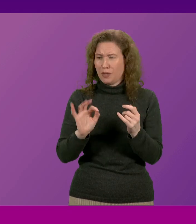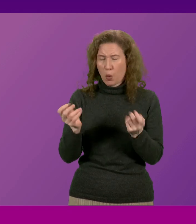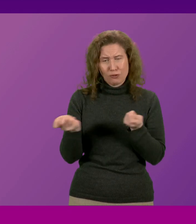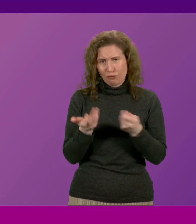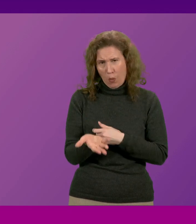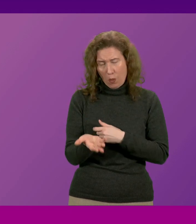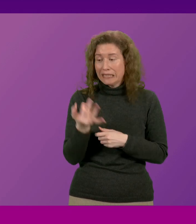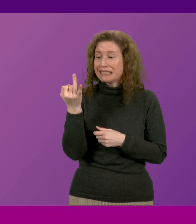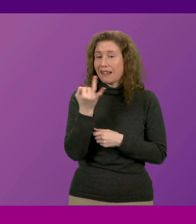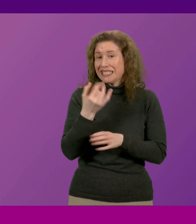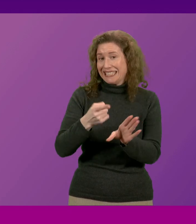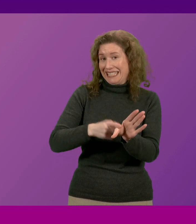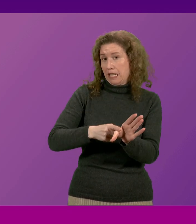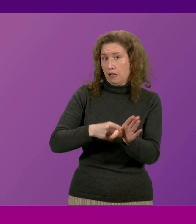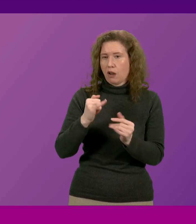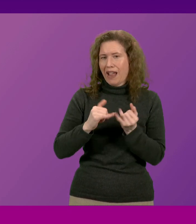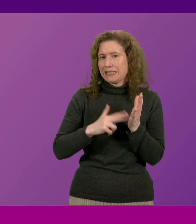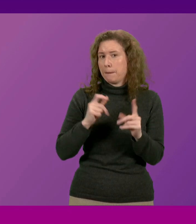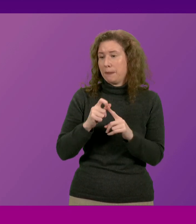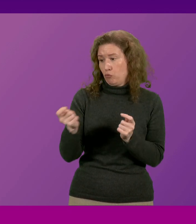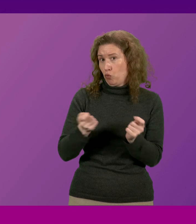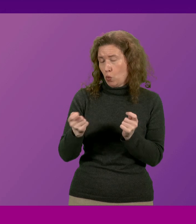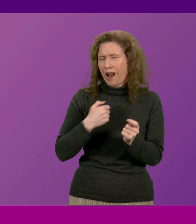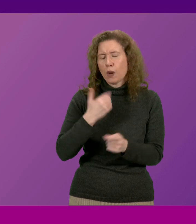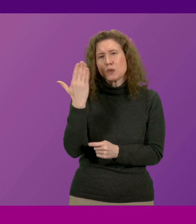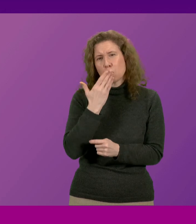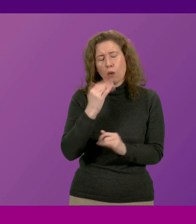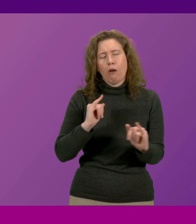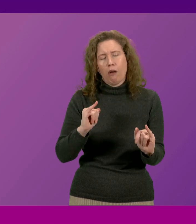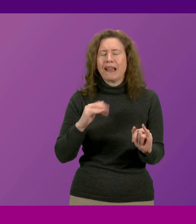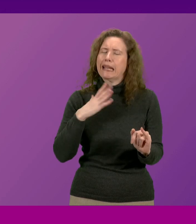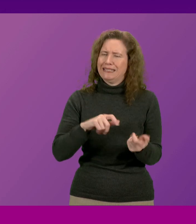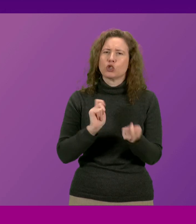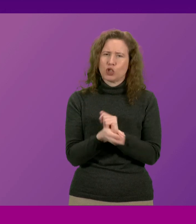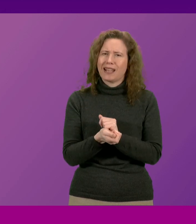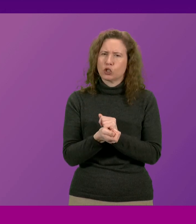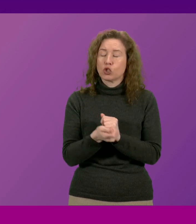After 17 years of SNP rule, our schools need change. John Swinney’s